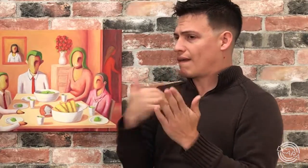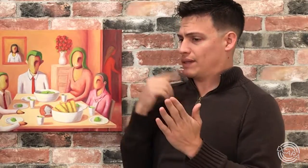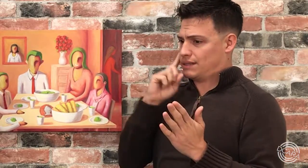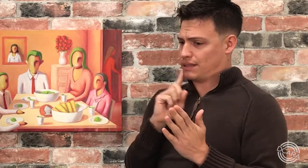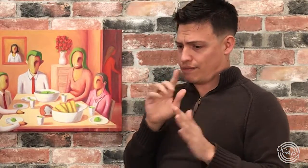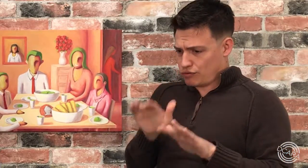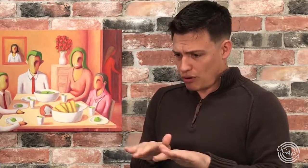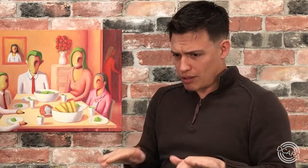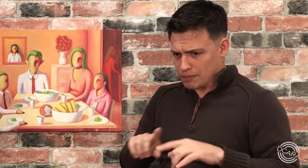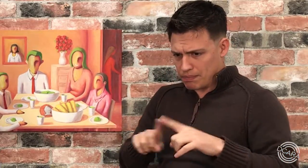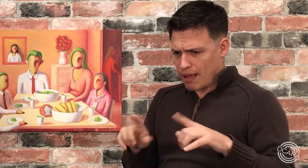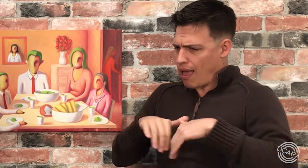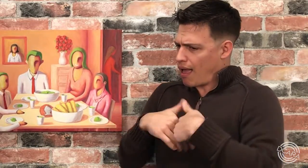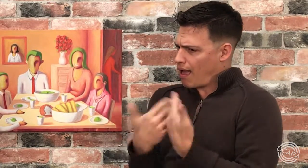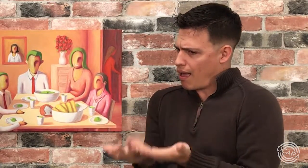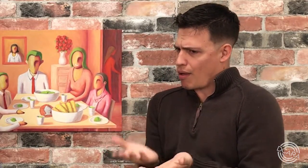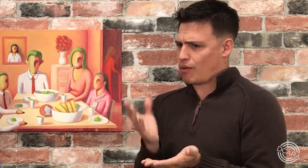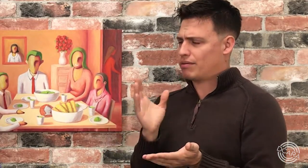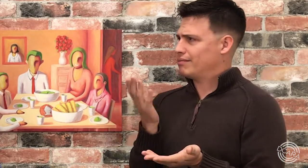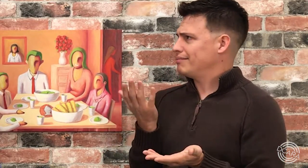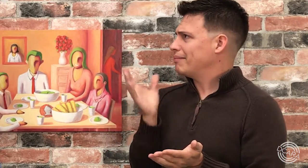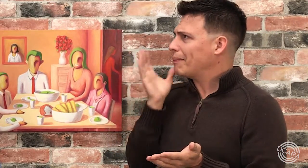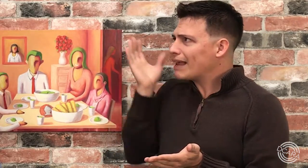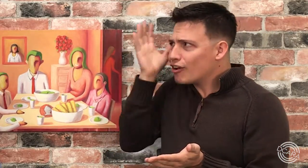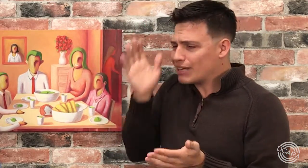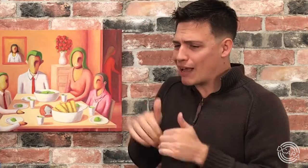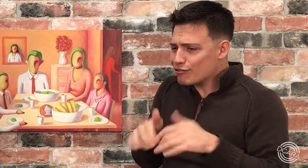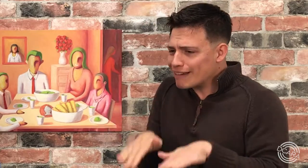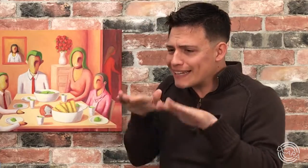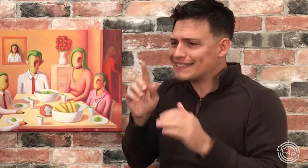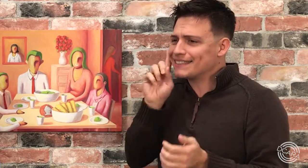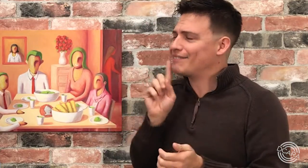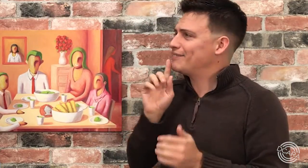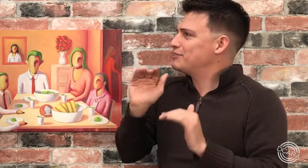They have a Deaf child but are unsure how to raise a Deaf child.